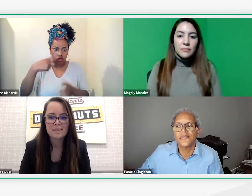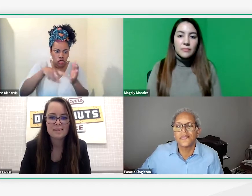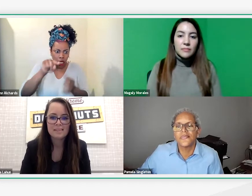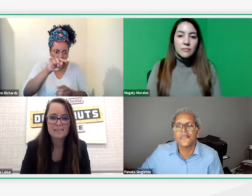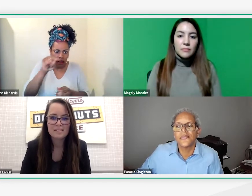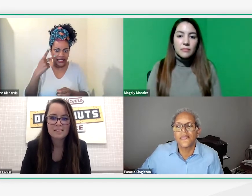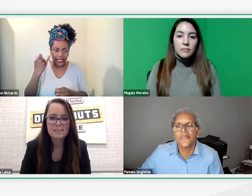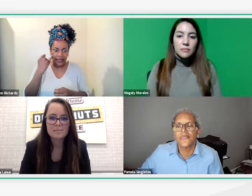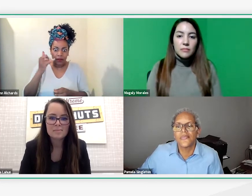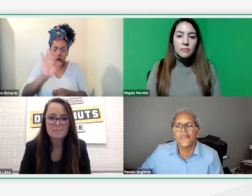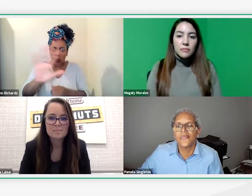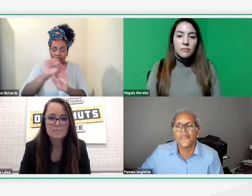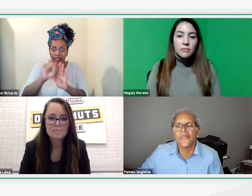And for those of you who are watching,